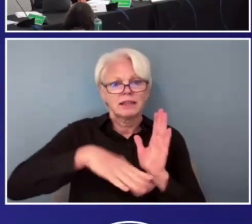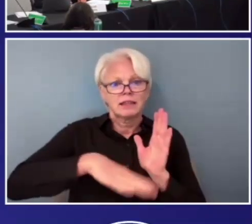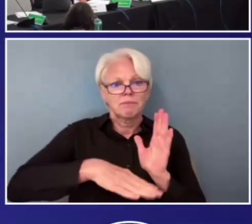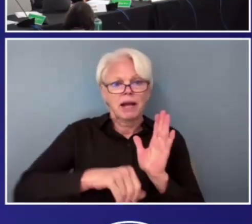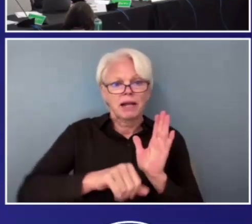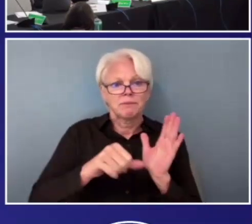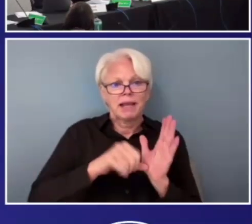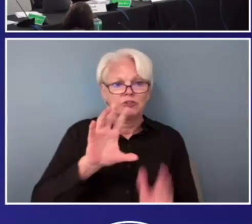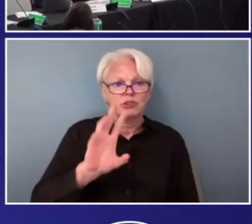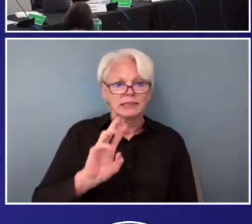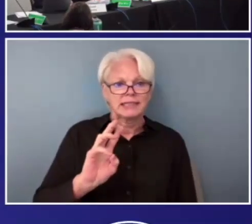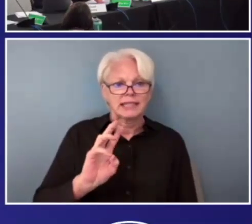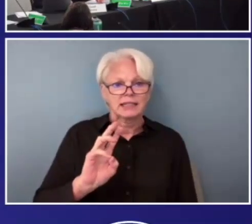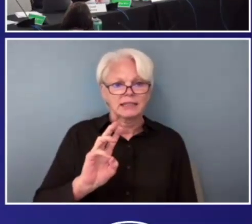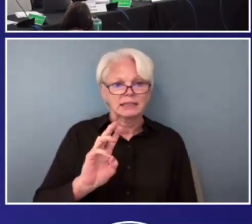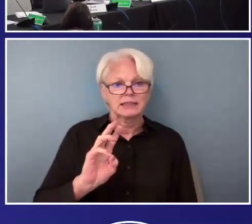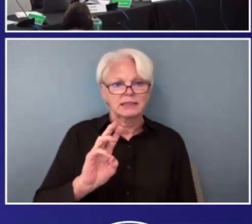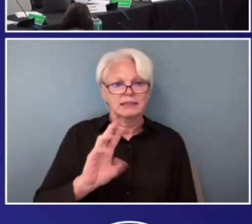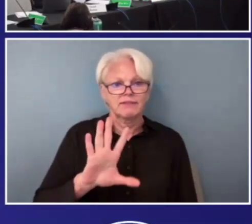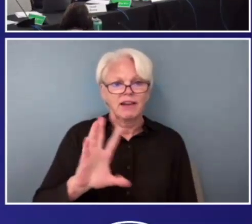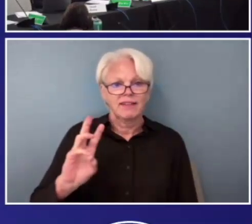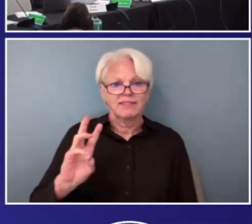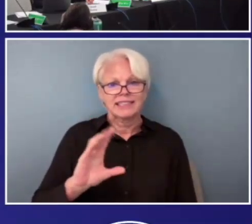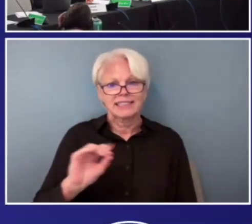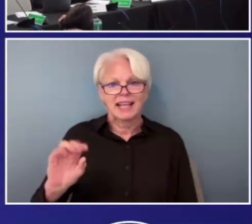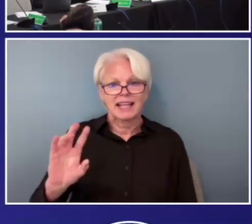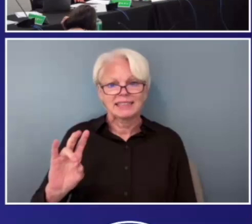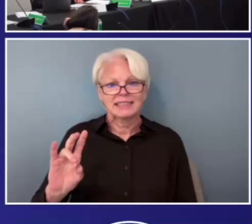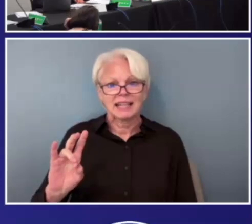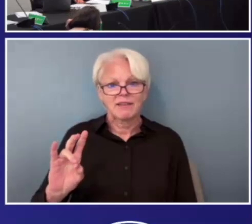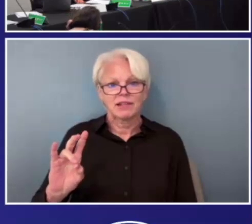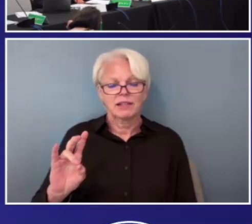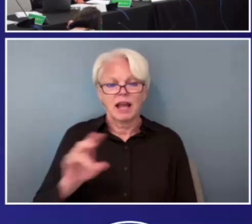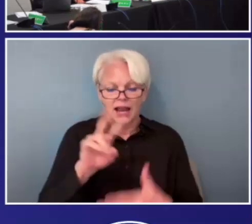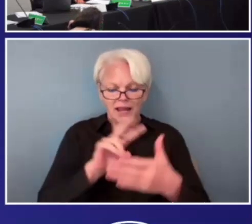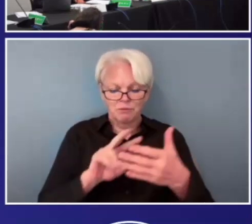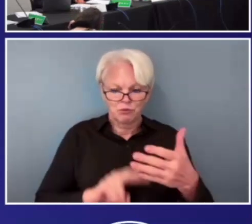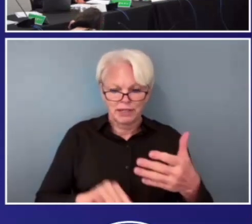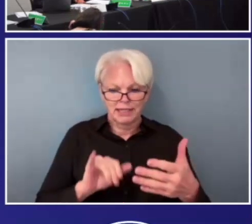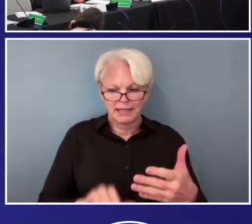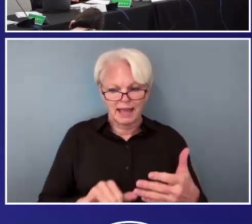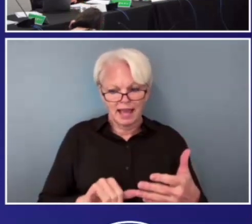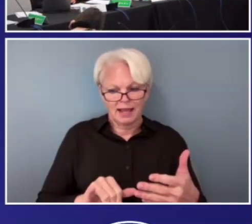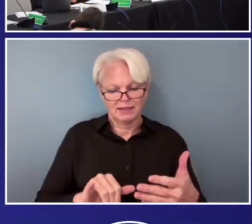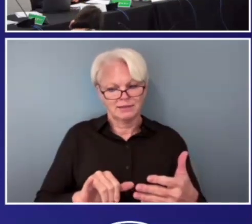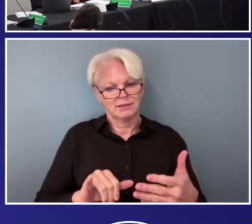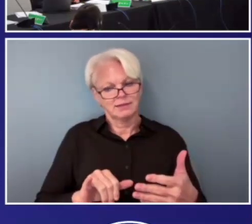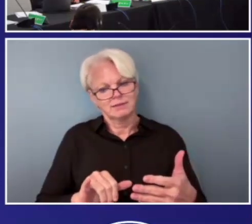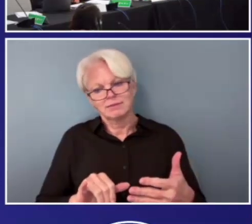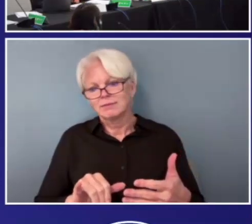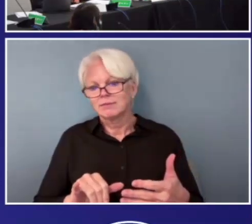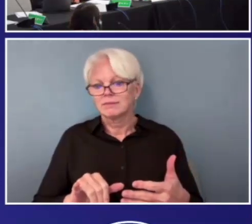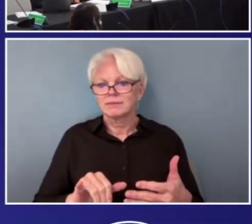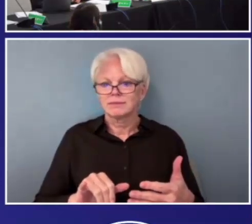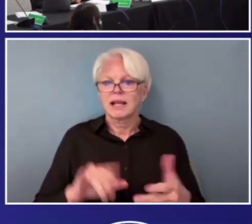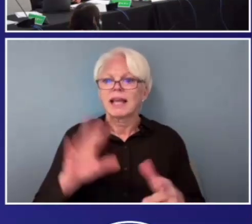(6), and (7), I'm still reading this as -- go ahead. Can you hold on one second? Linea,